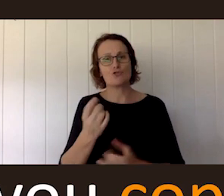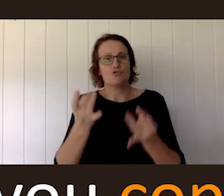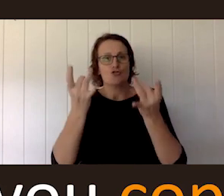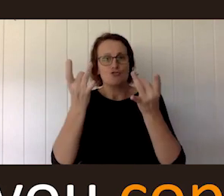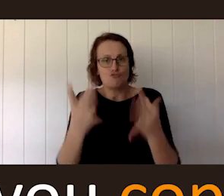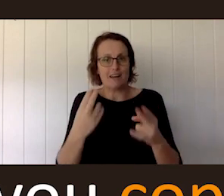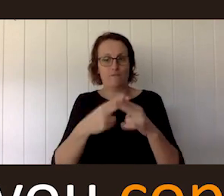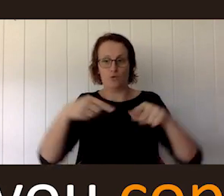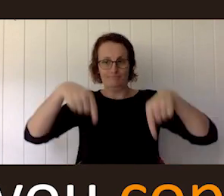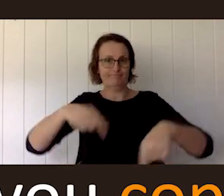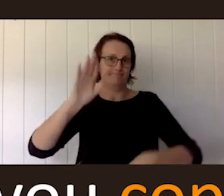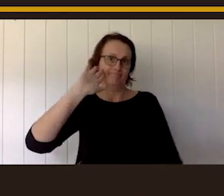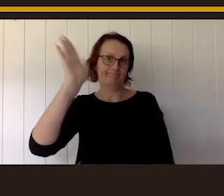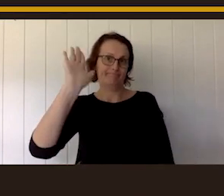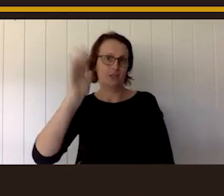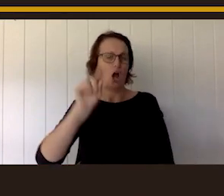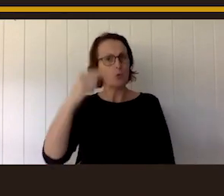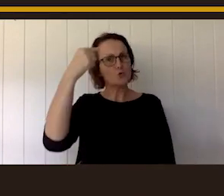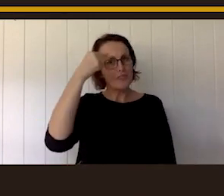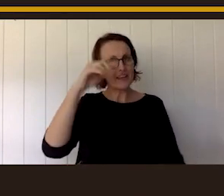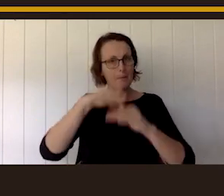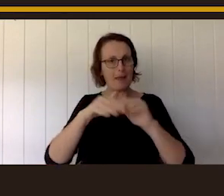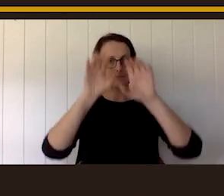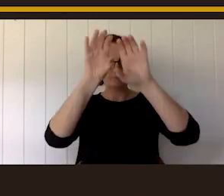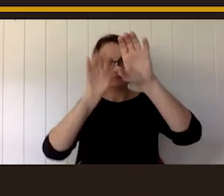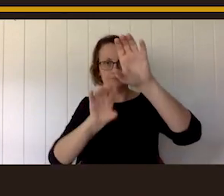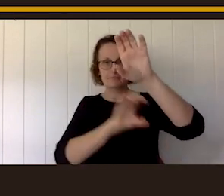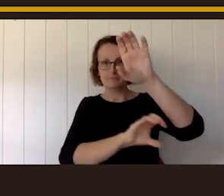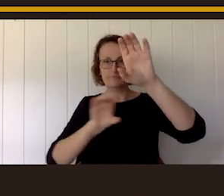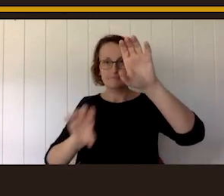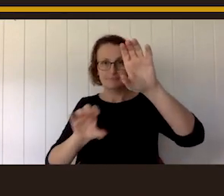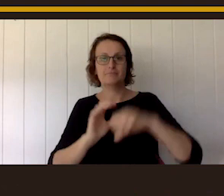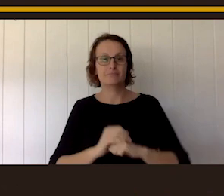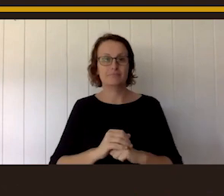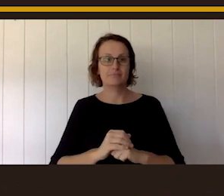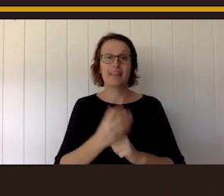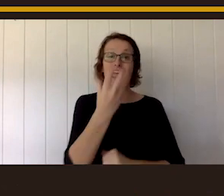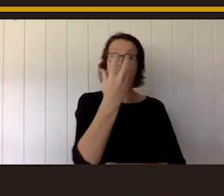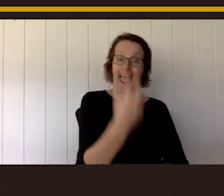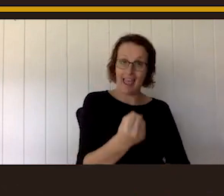we're about to have by thinking about this simple little framework -